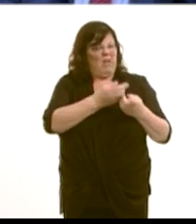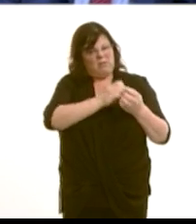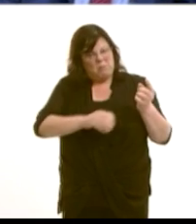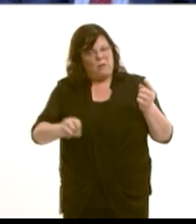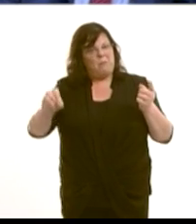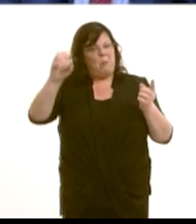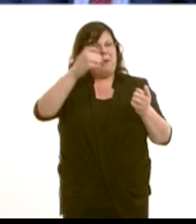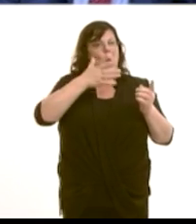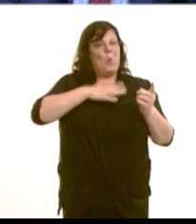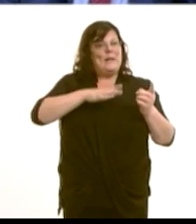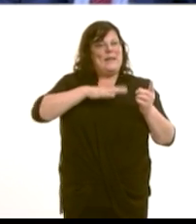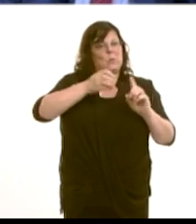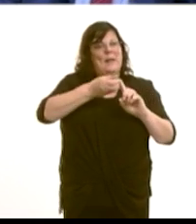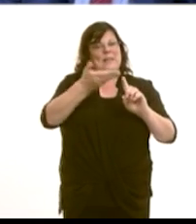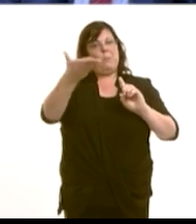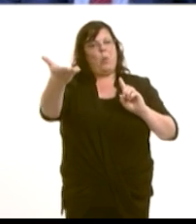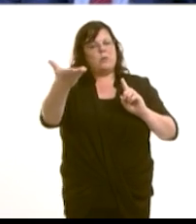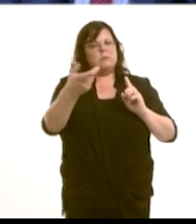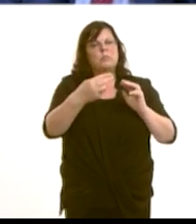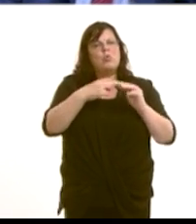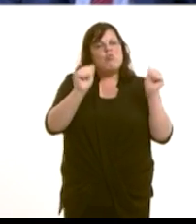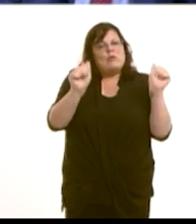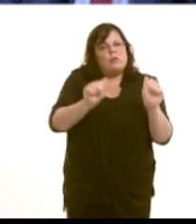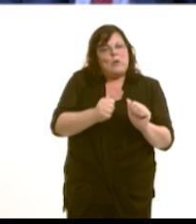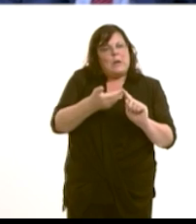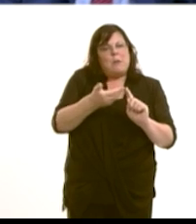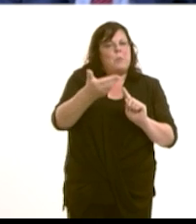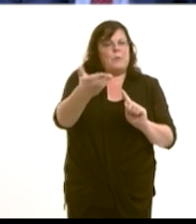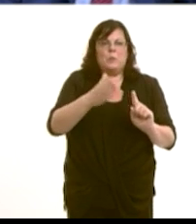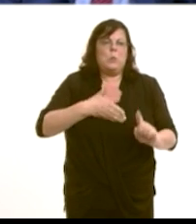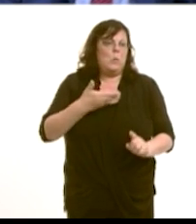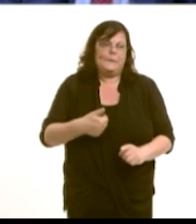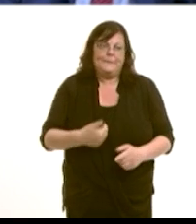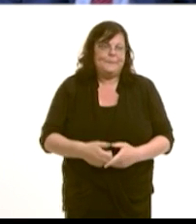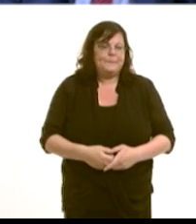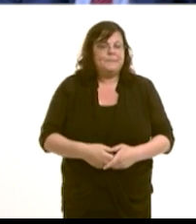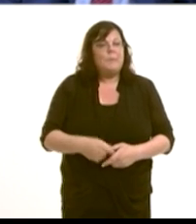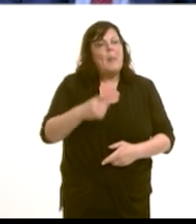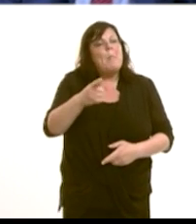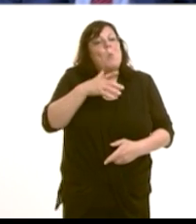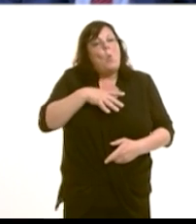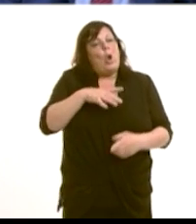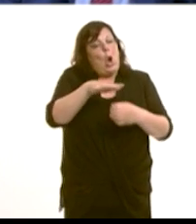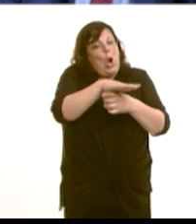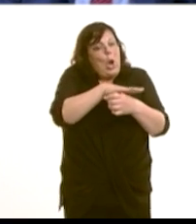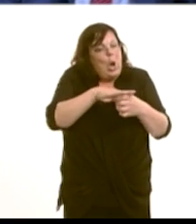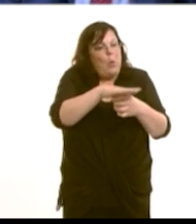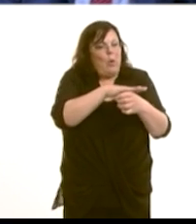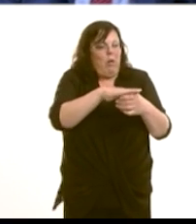The last thing we would want to do is to restrict our ability to export. Of course, we want to source as locally as possible, where that can be done, and our